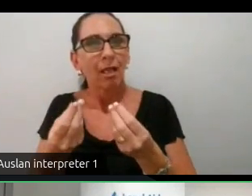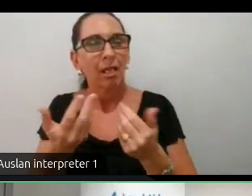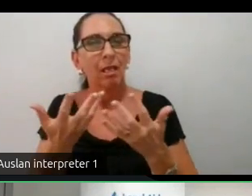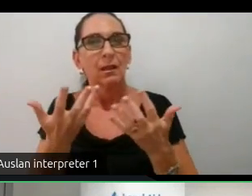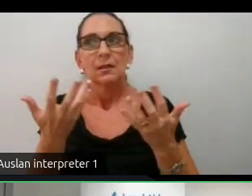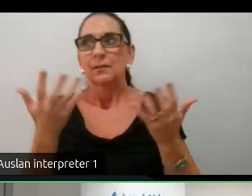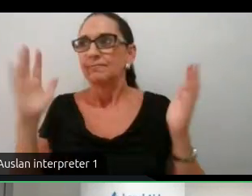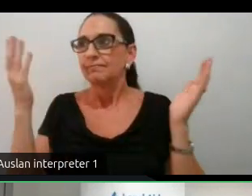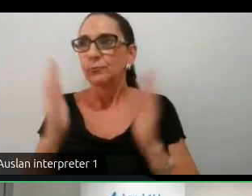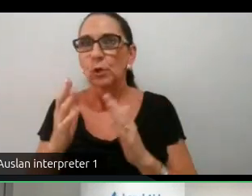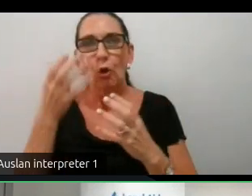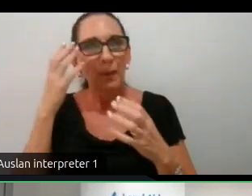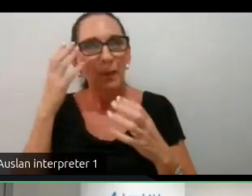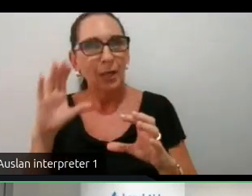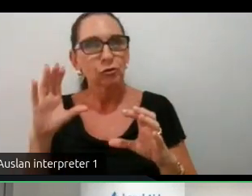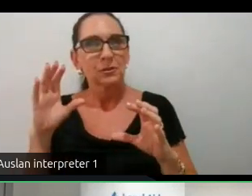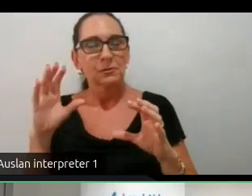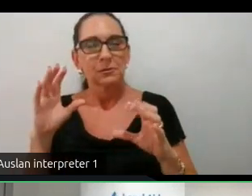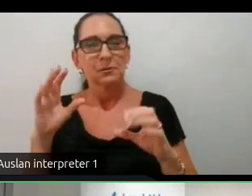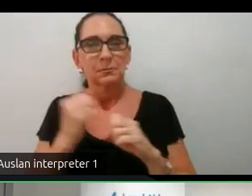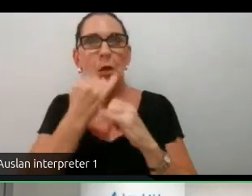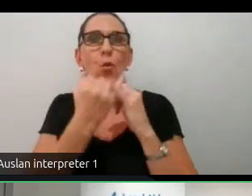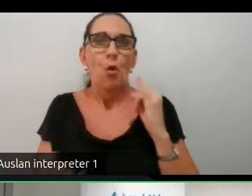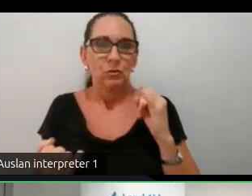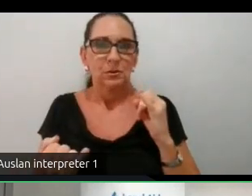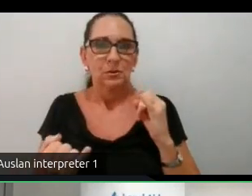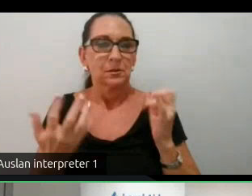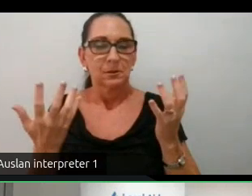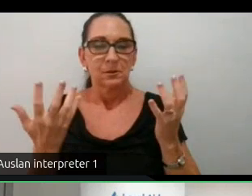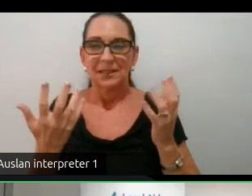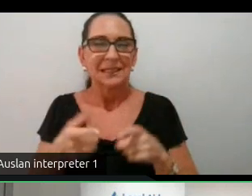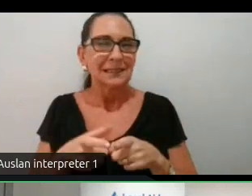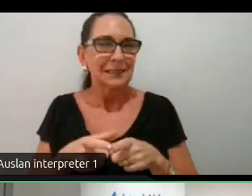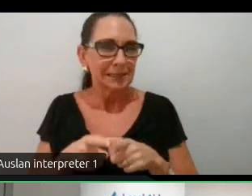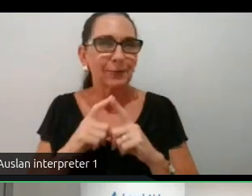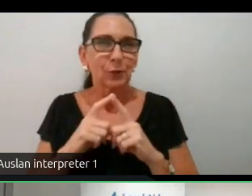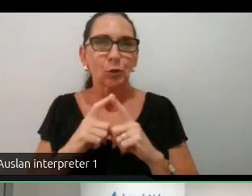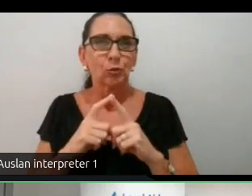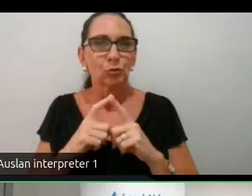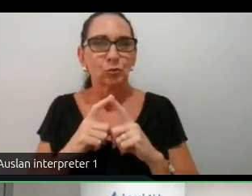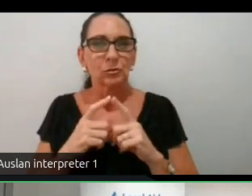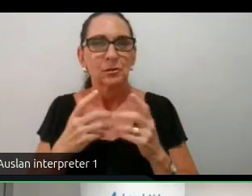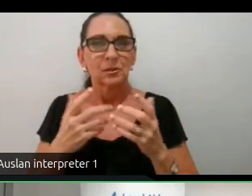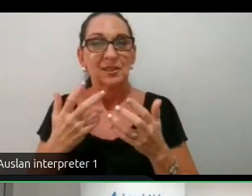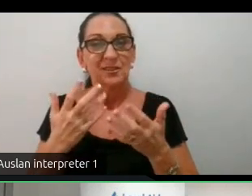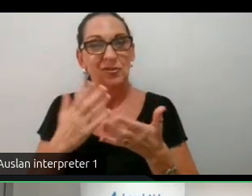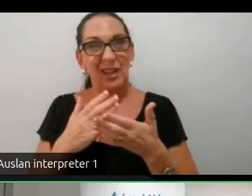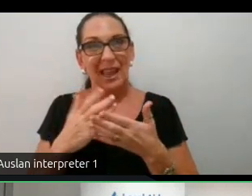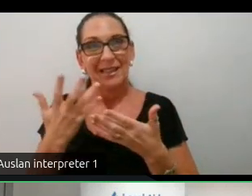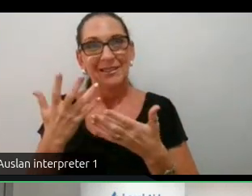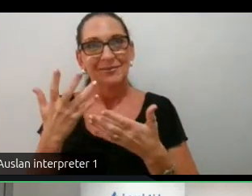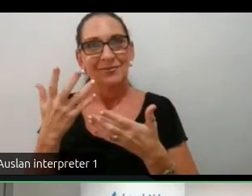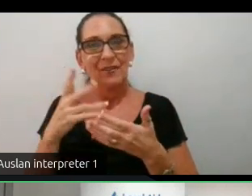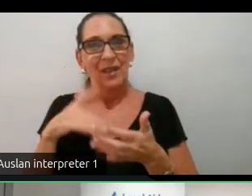accommodation have have all impacted this making making it very difficult to be fair for insurers